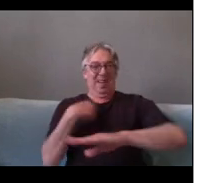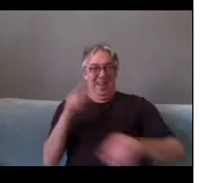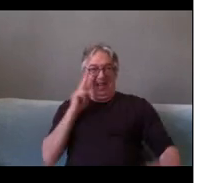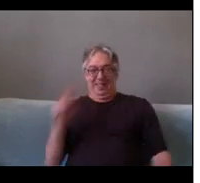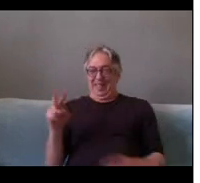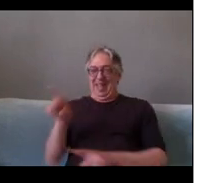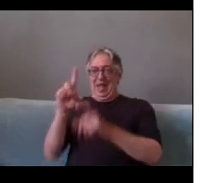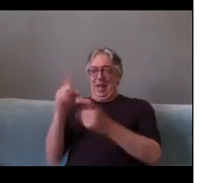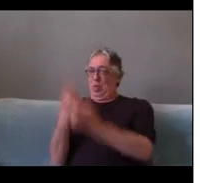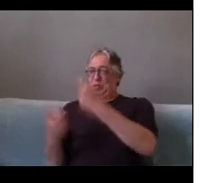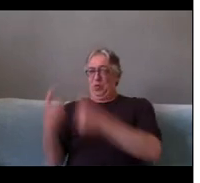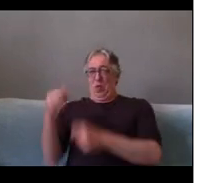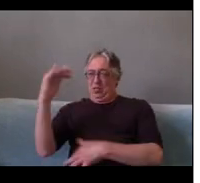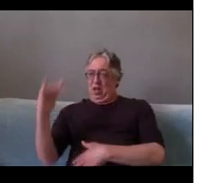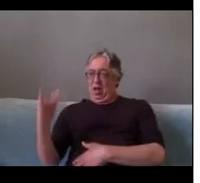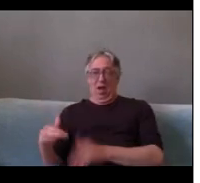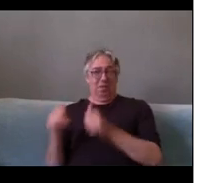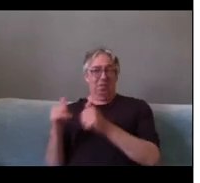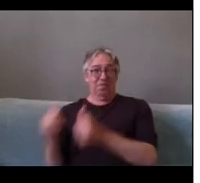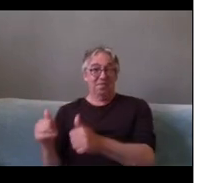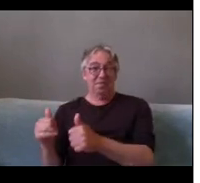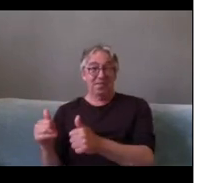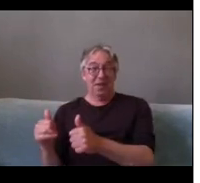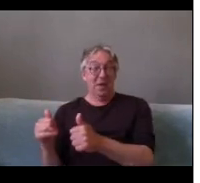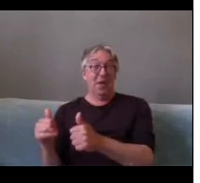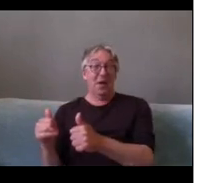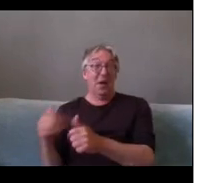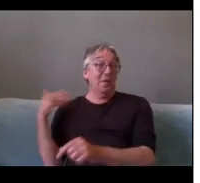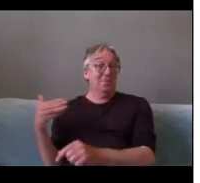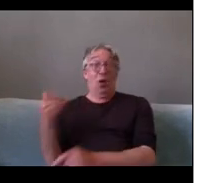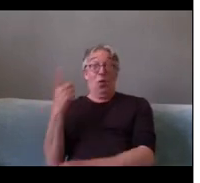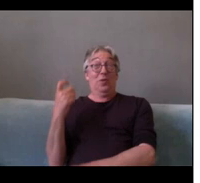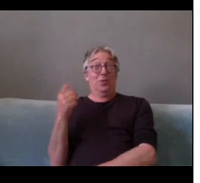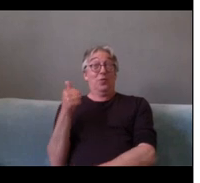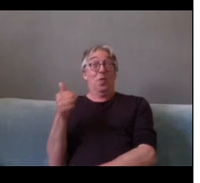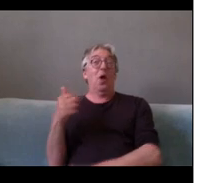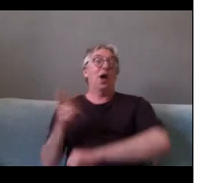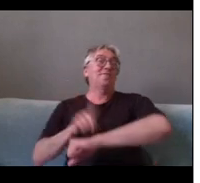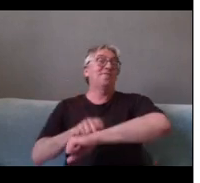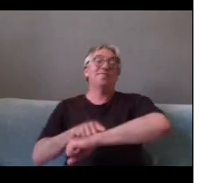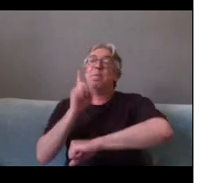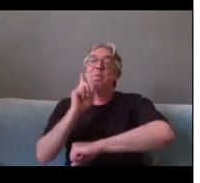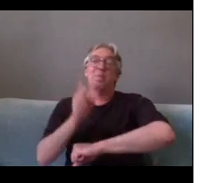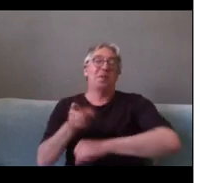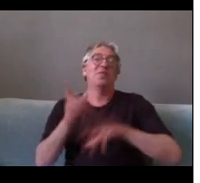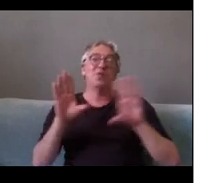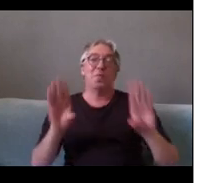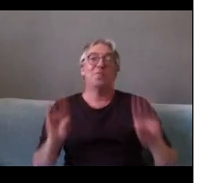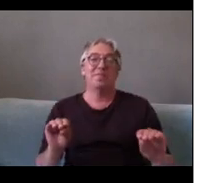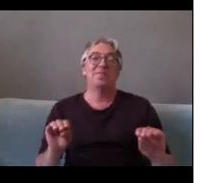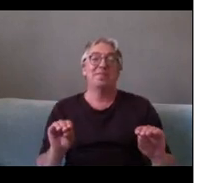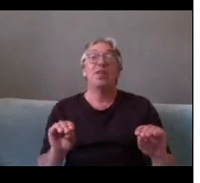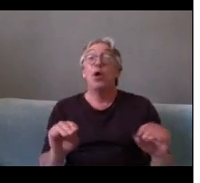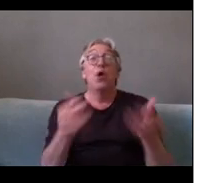They really are good questions, but we really cannot continue. But thank you, everyone, for your participation.